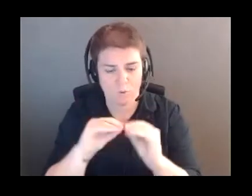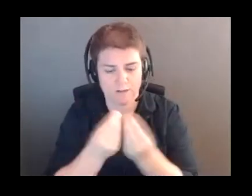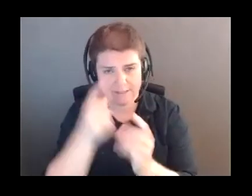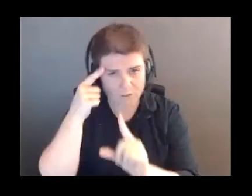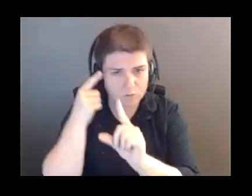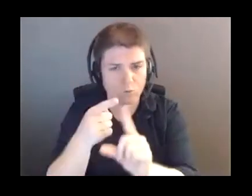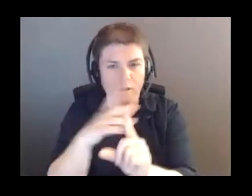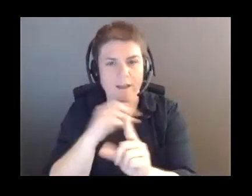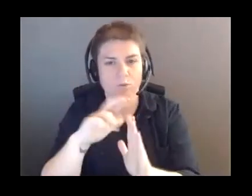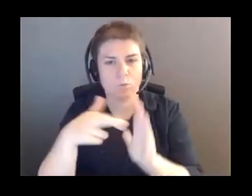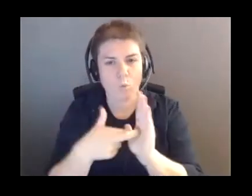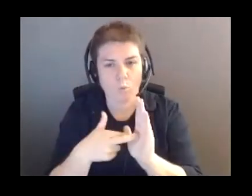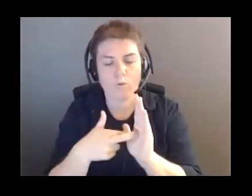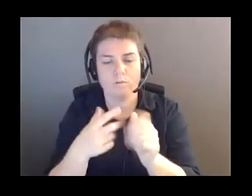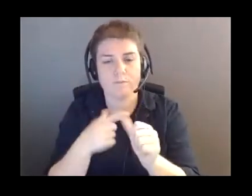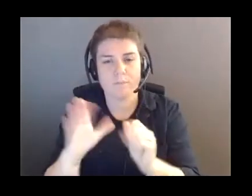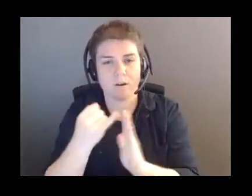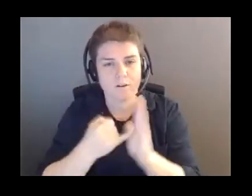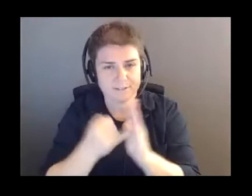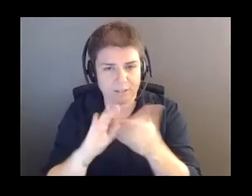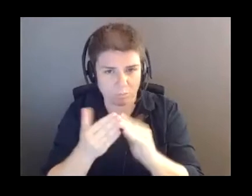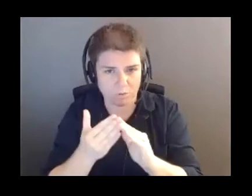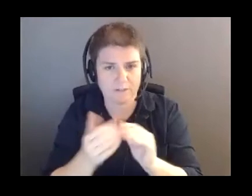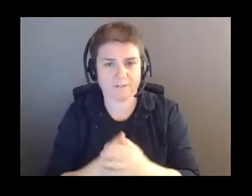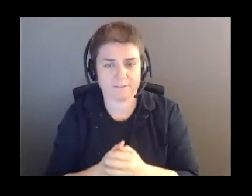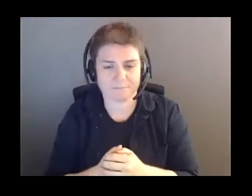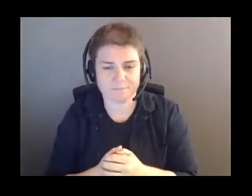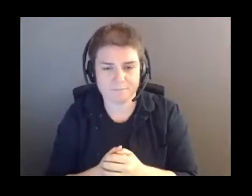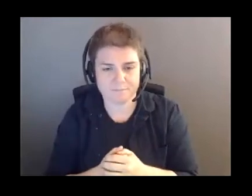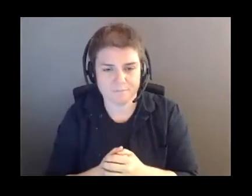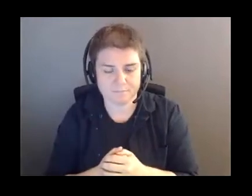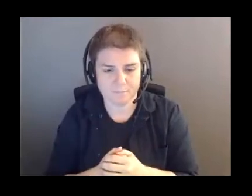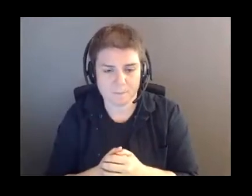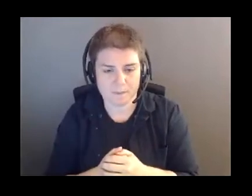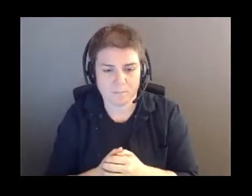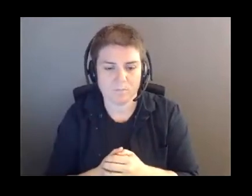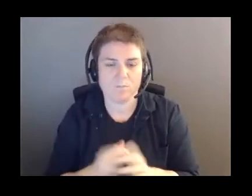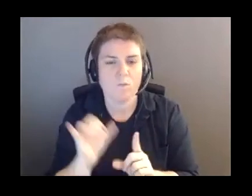in their artistic communities or disciplines. It will also be considered whether proposed